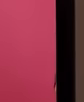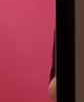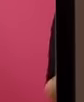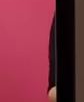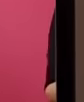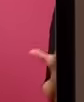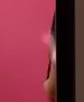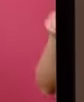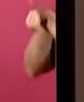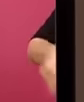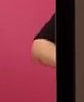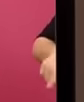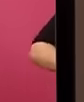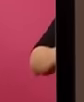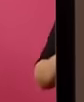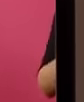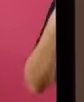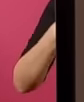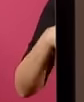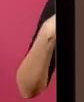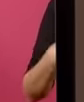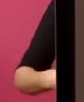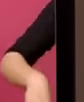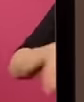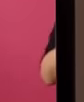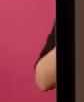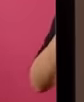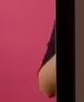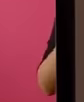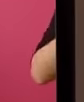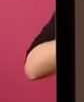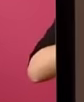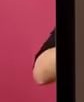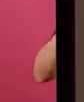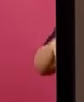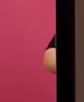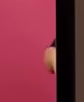government of the citizens of the citizens? It's my fault for the mafias. I'll give you